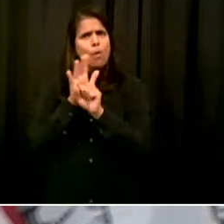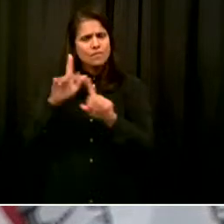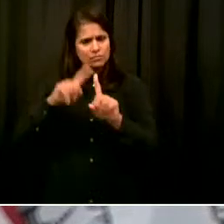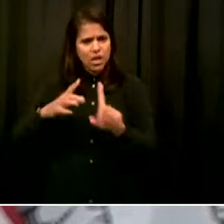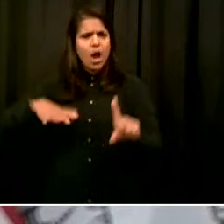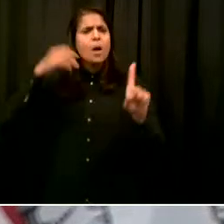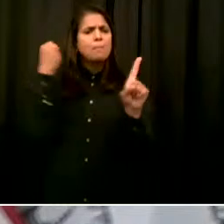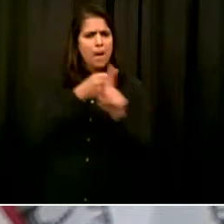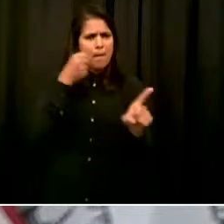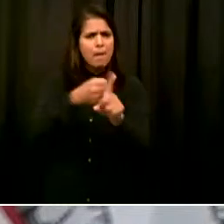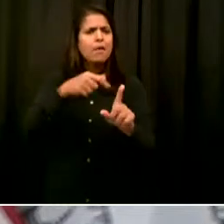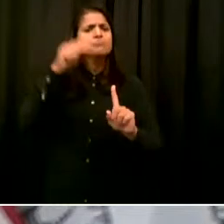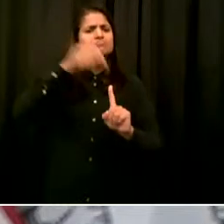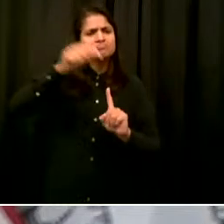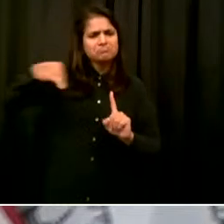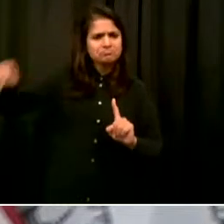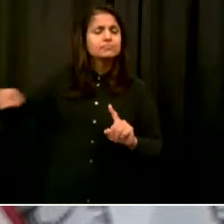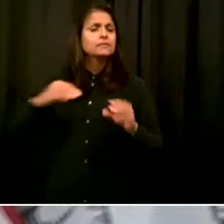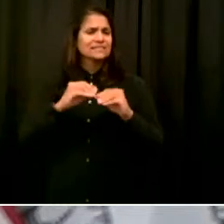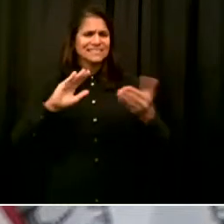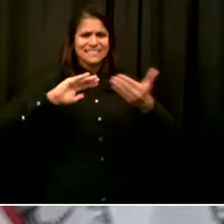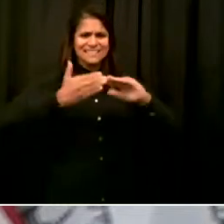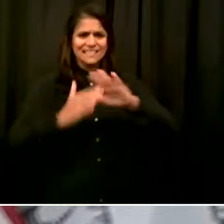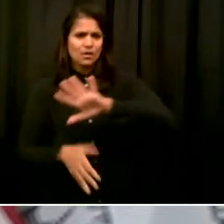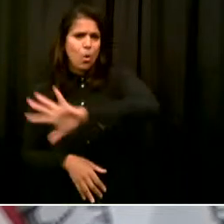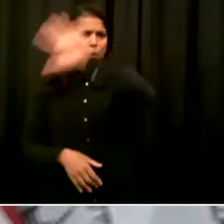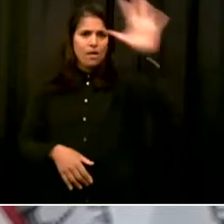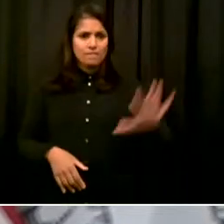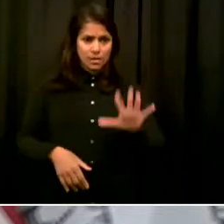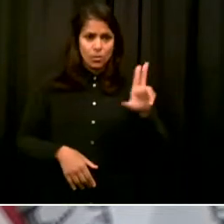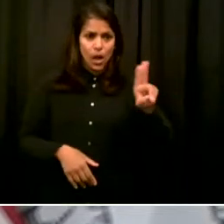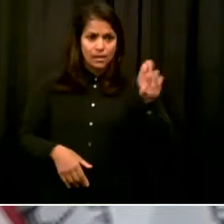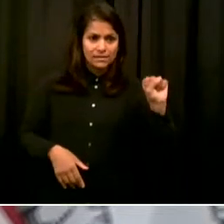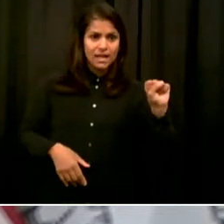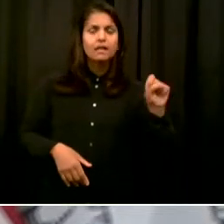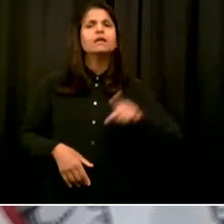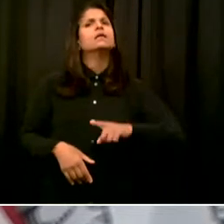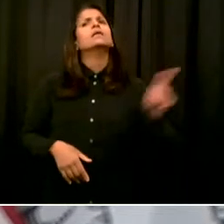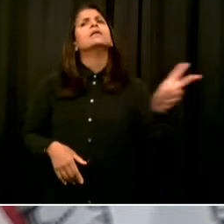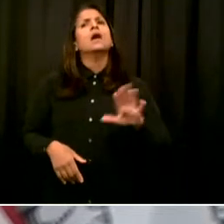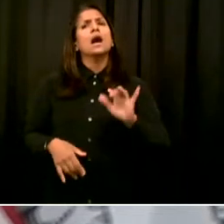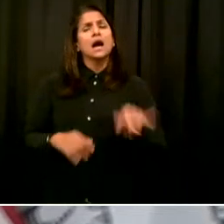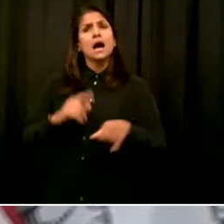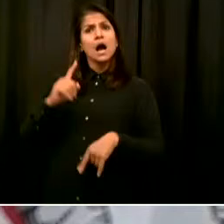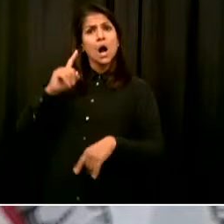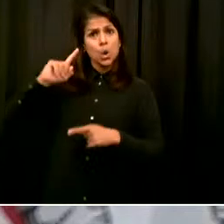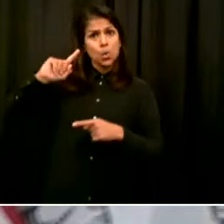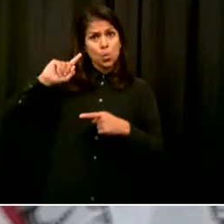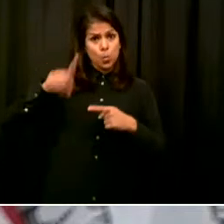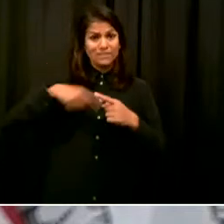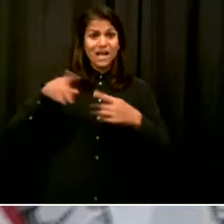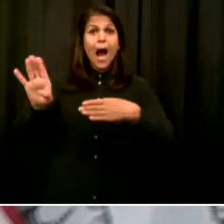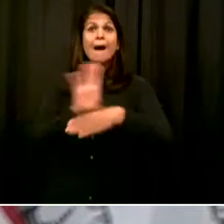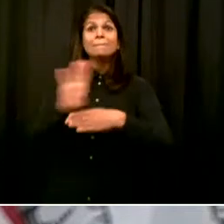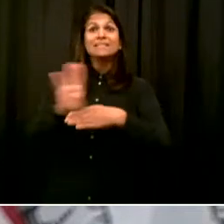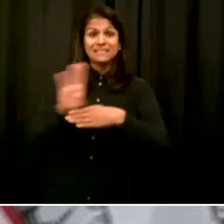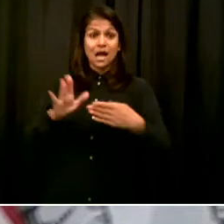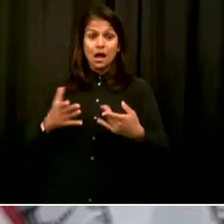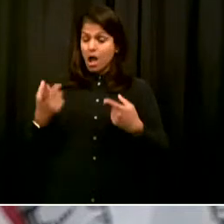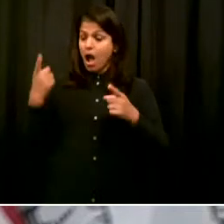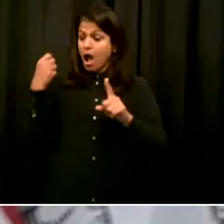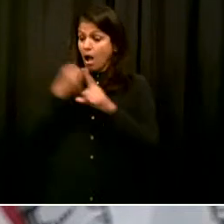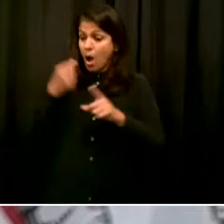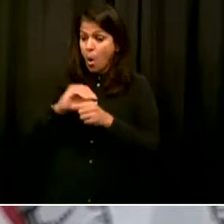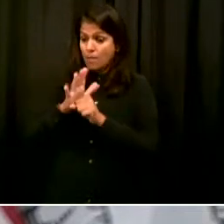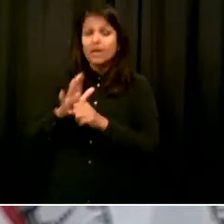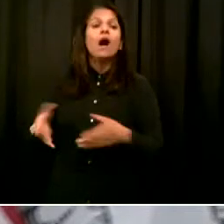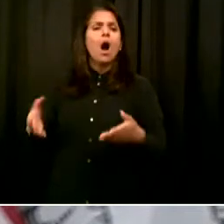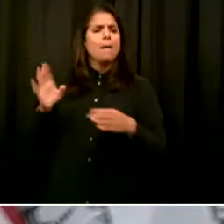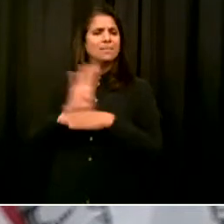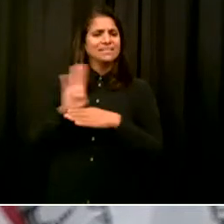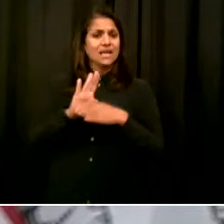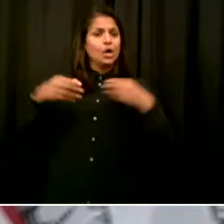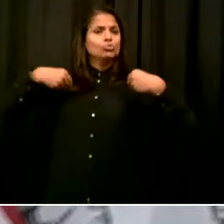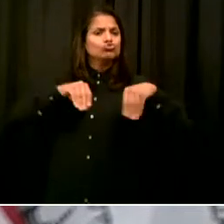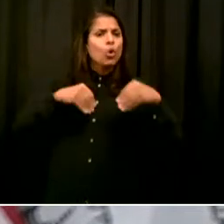QUESTION IS, DO YOU VHAE E ANY